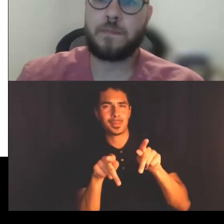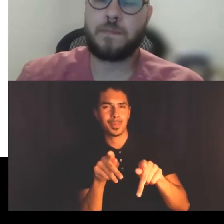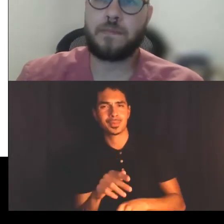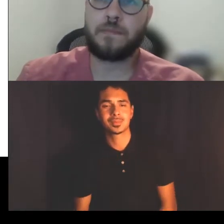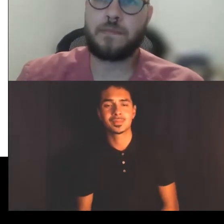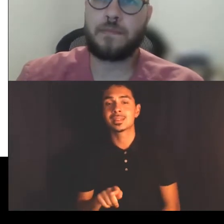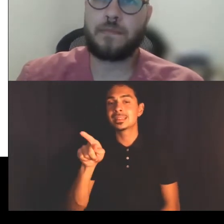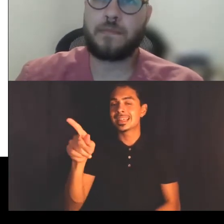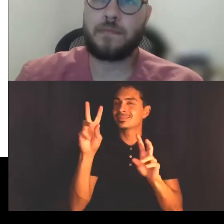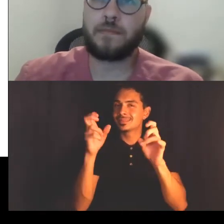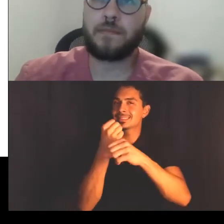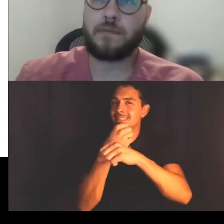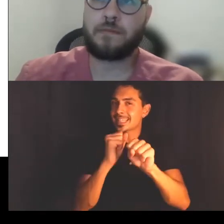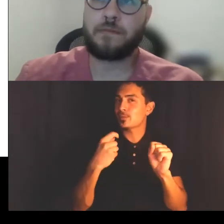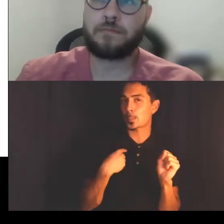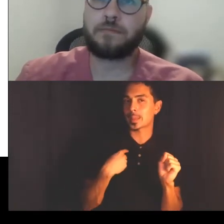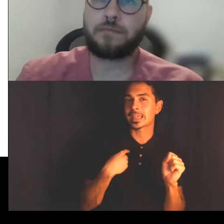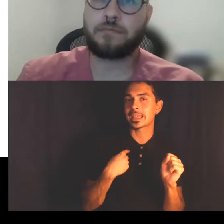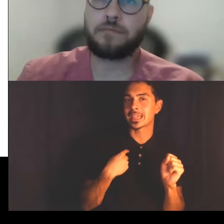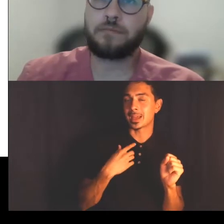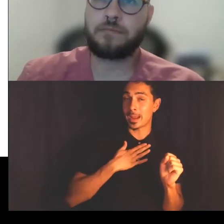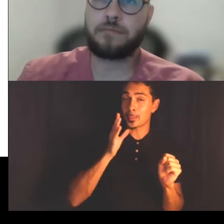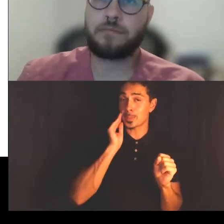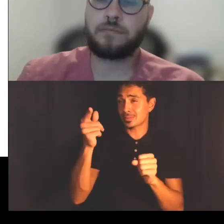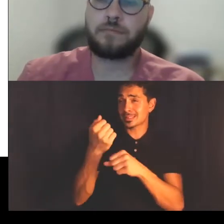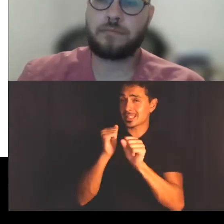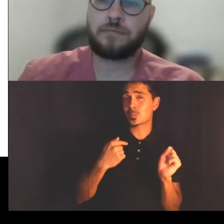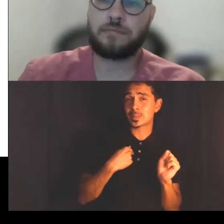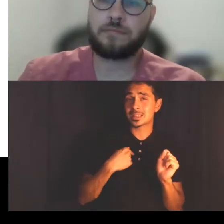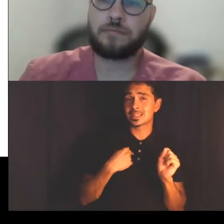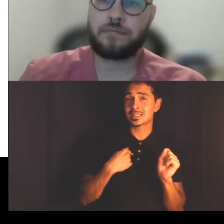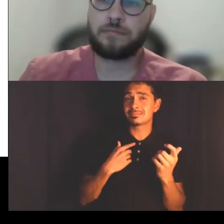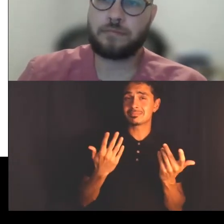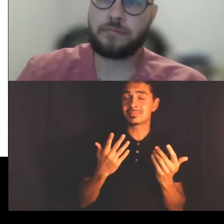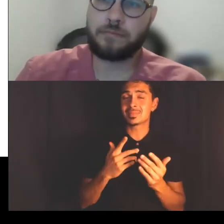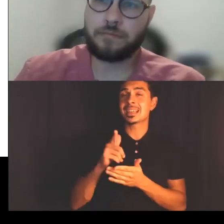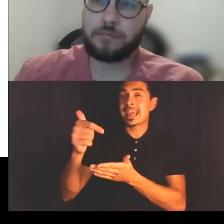and I promise you will save and help you as well too.